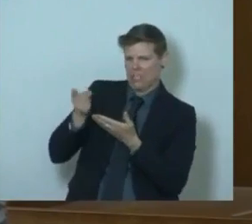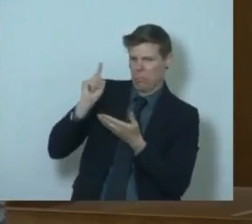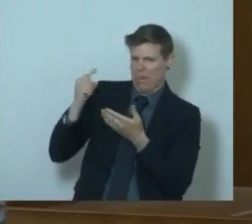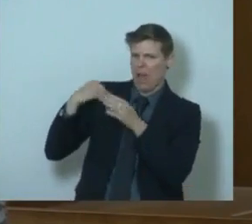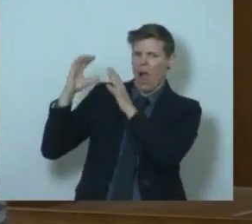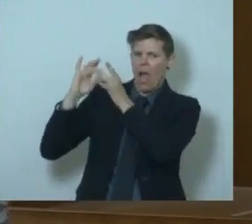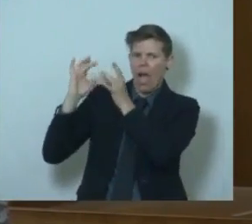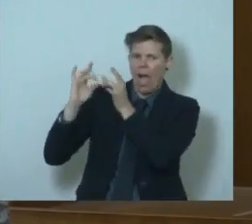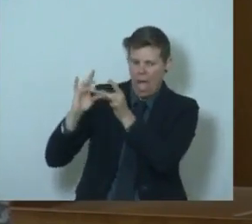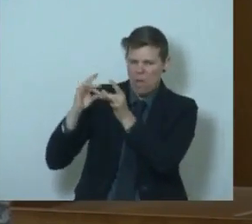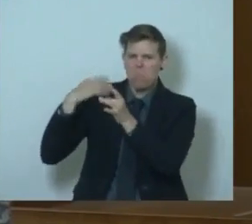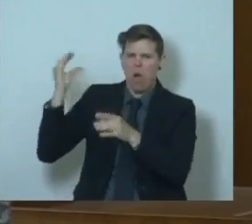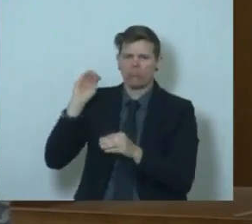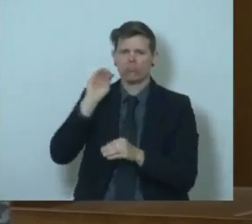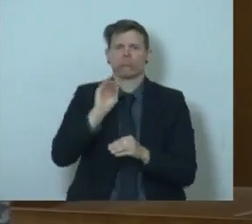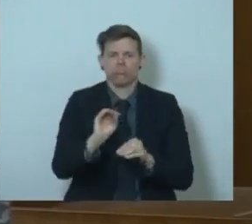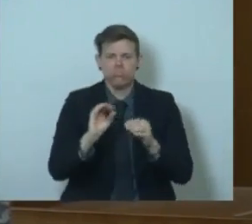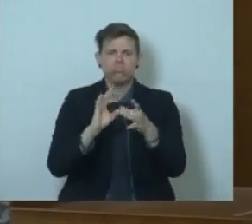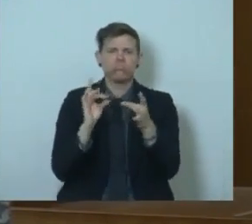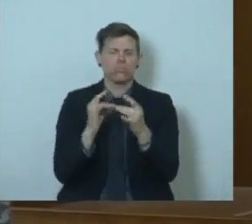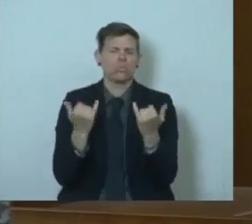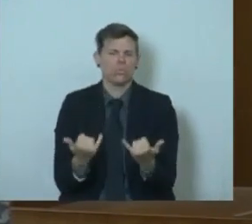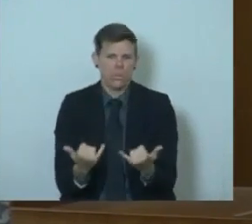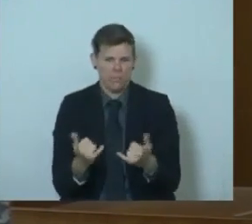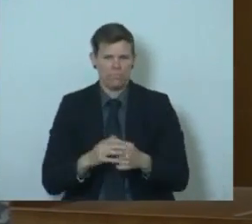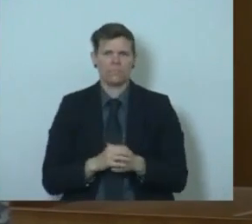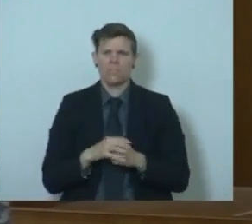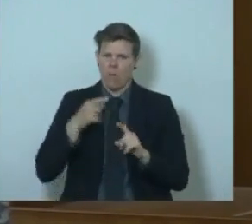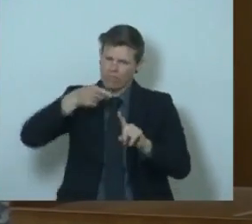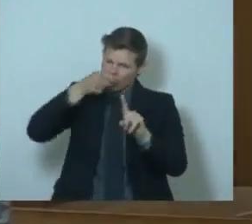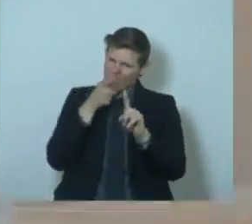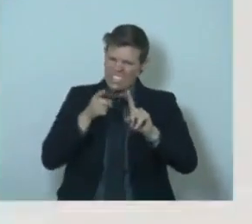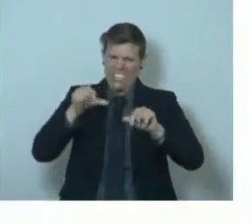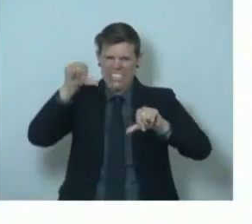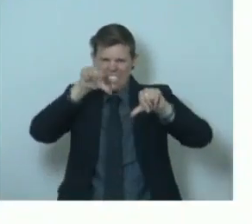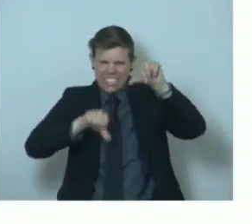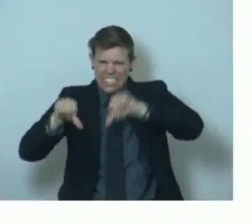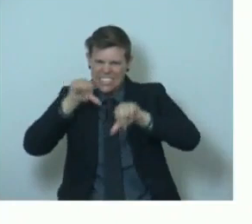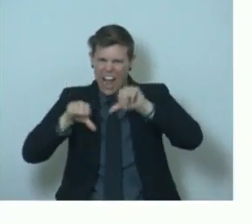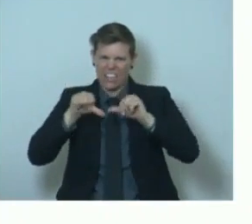I AM ALSO WANT TO FOLLOW UP ON SOME THINGS WE TALKED ABOUT LAST WEEK.